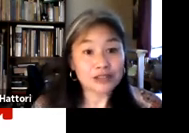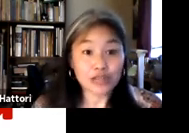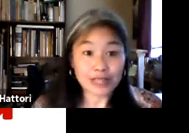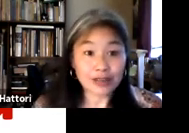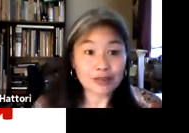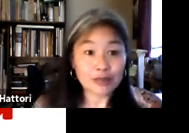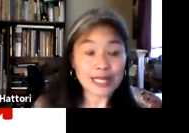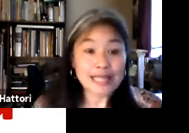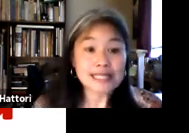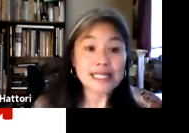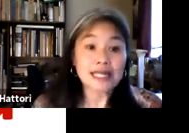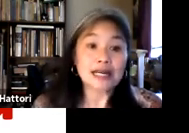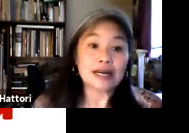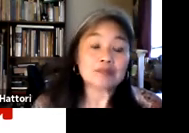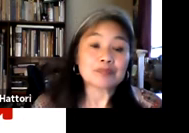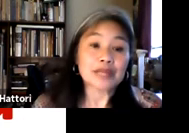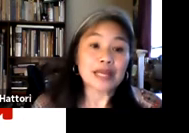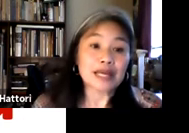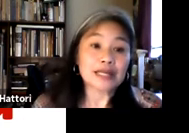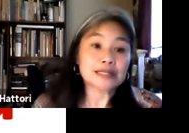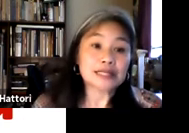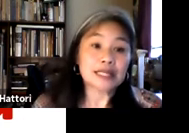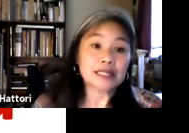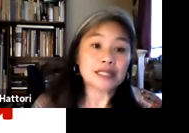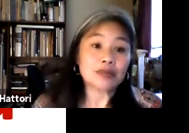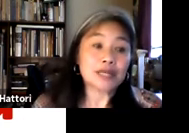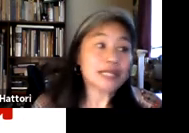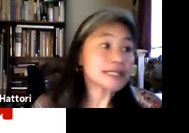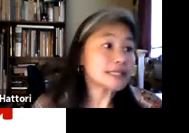living here. Of course, they had to have educational facilities